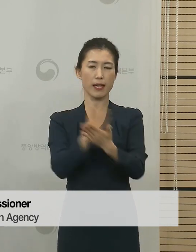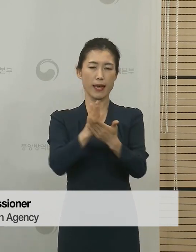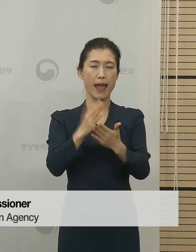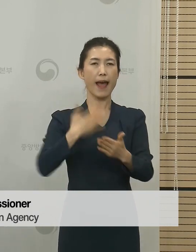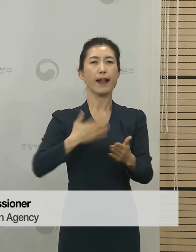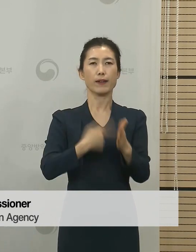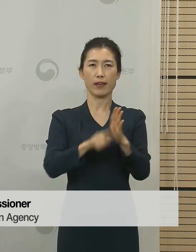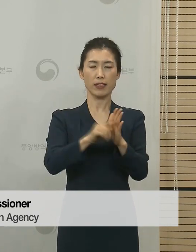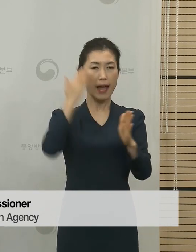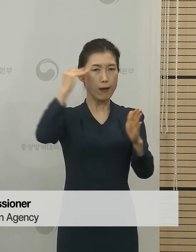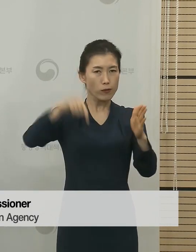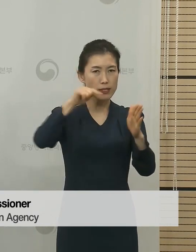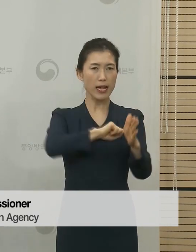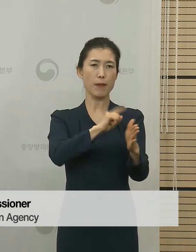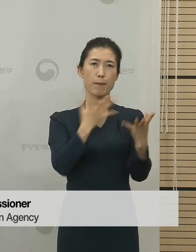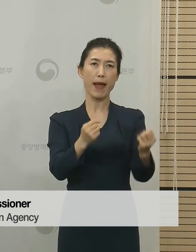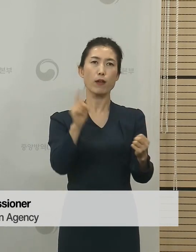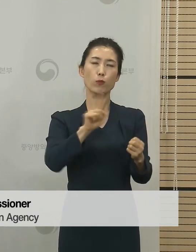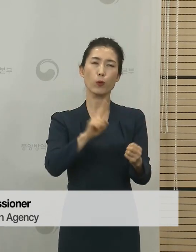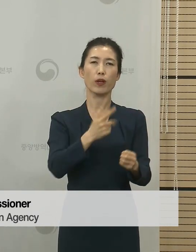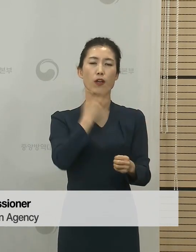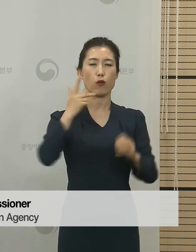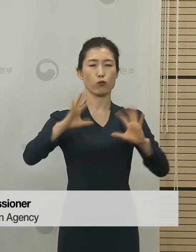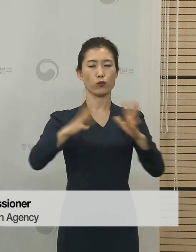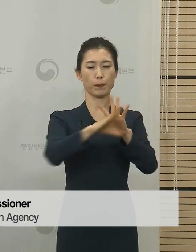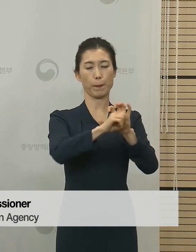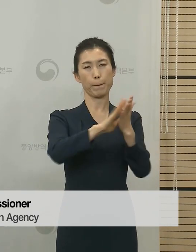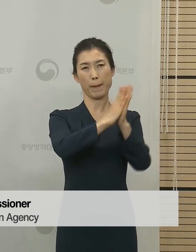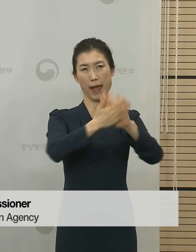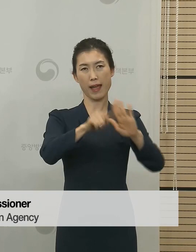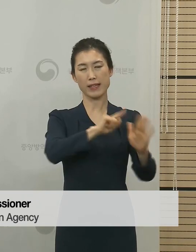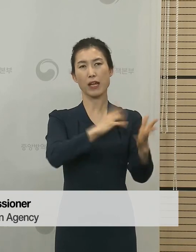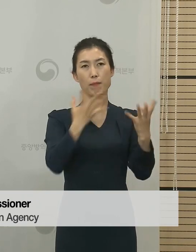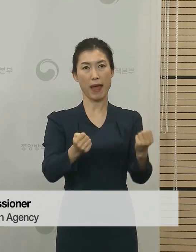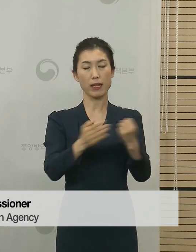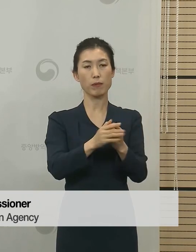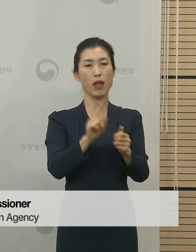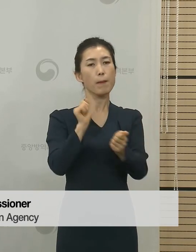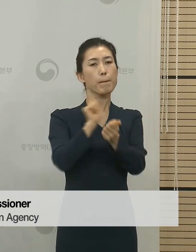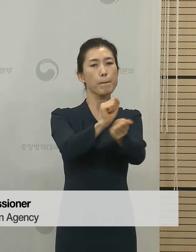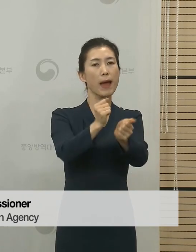period of the UK variant. As a result, the transmissible period for the UK variant was